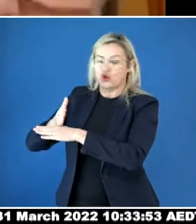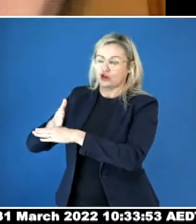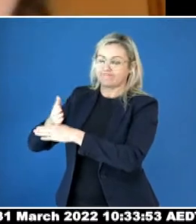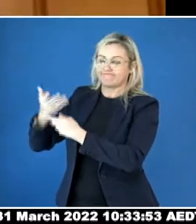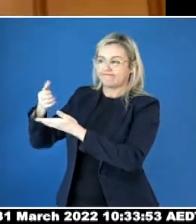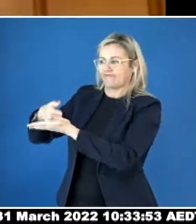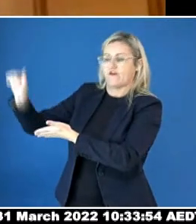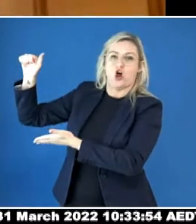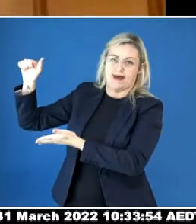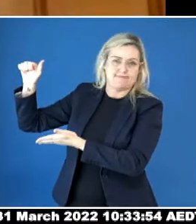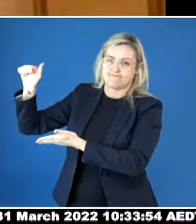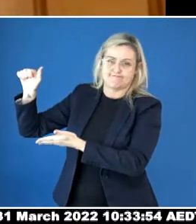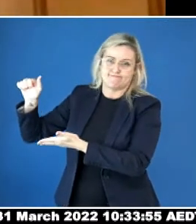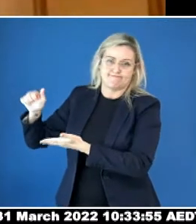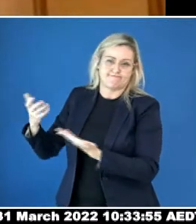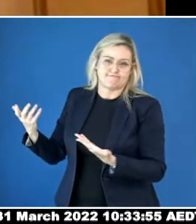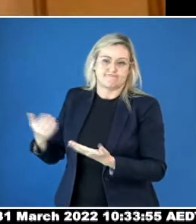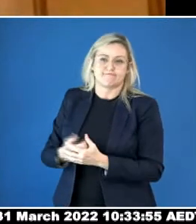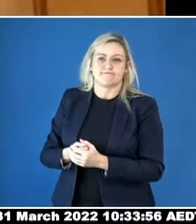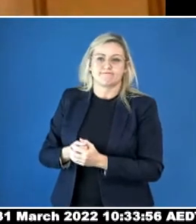And so now when he - when he quits - he gets fired.